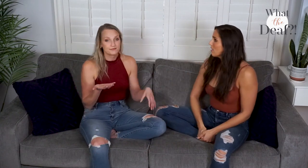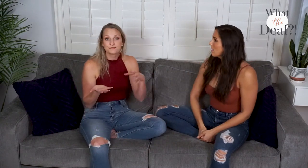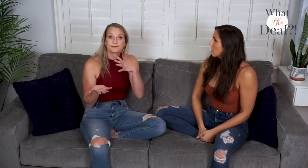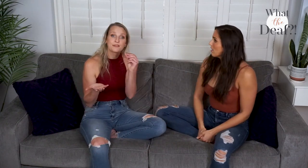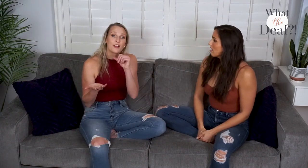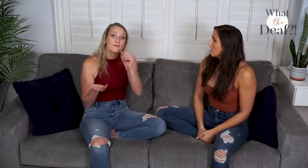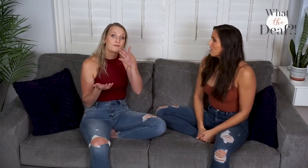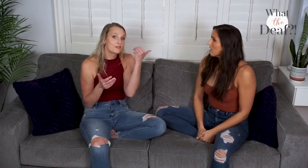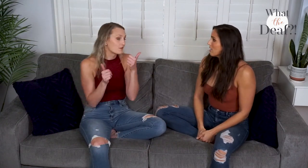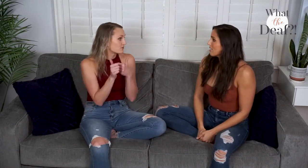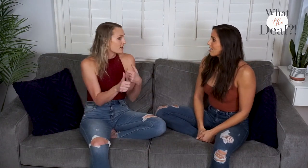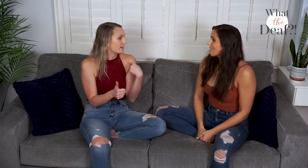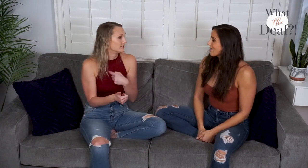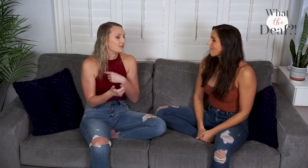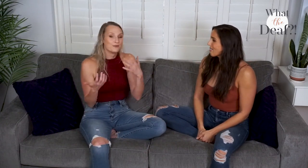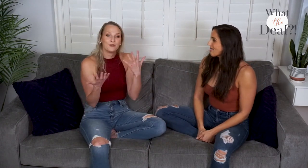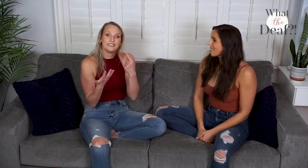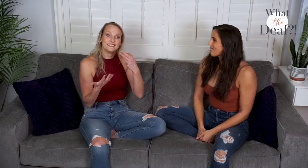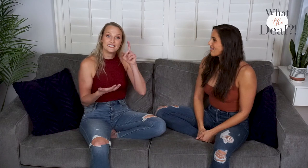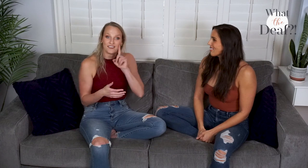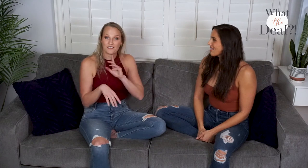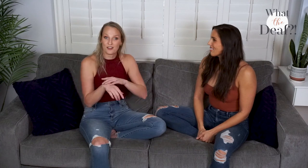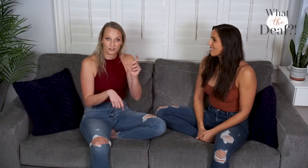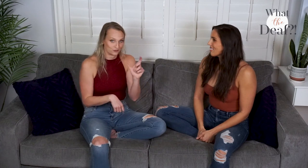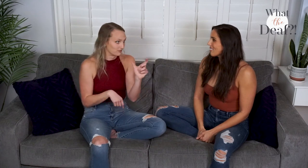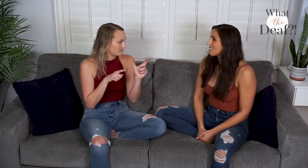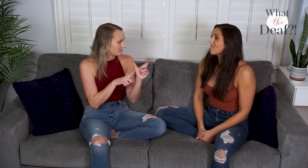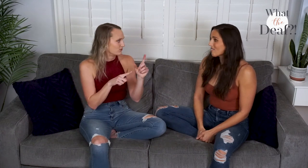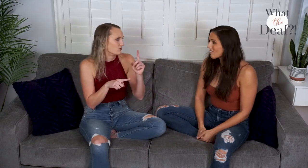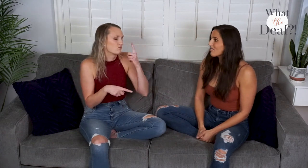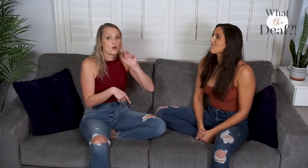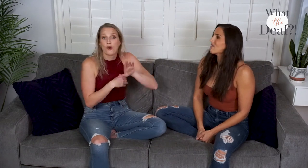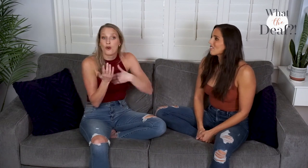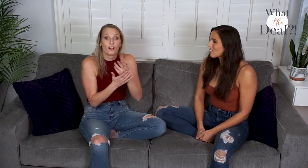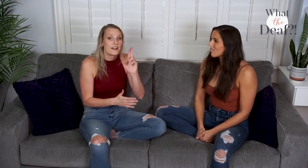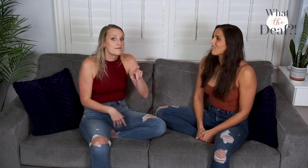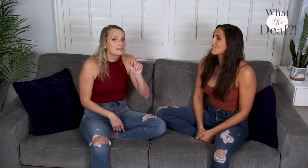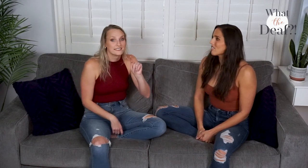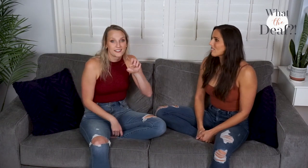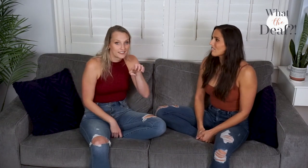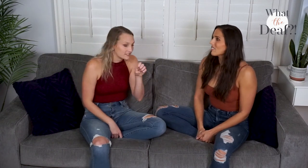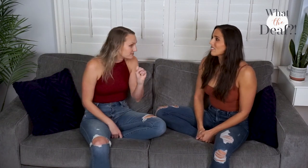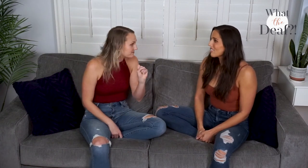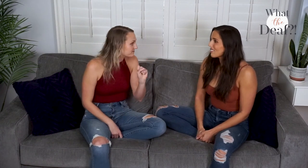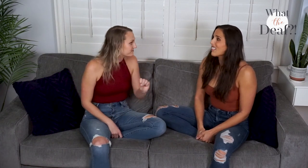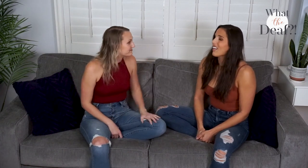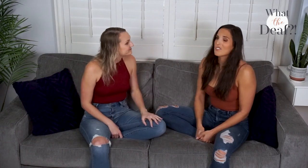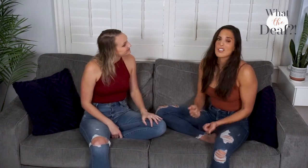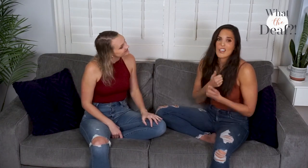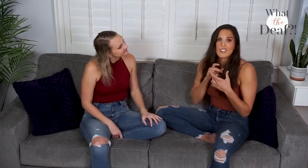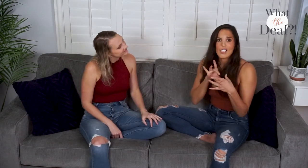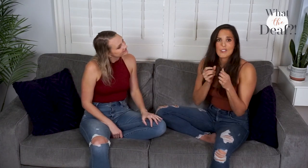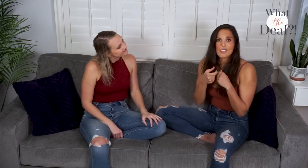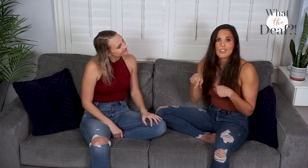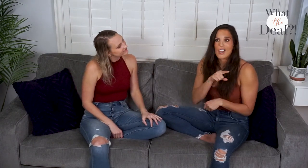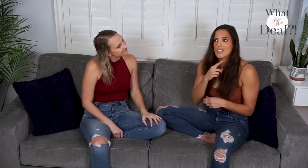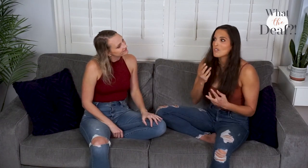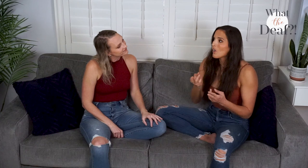And don’t forget to follow us @WhattheDeaf on Instagram for all of the current updates. We love to connect with you all